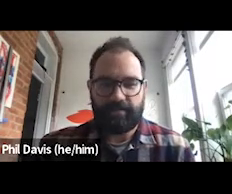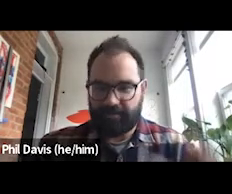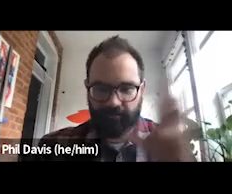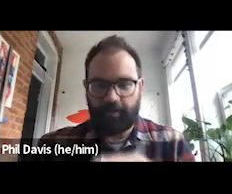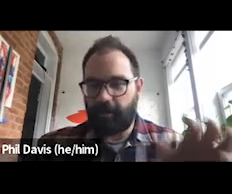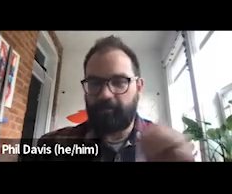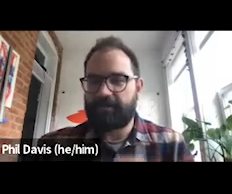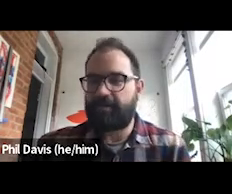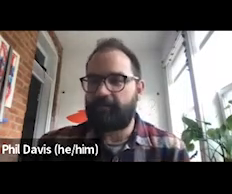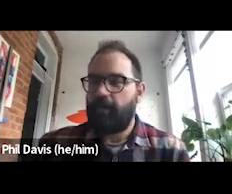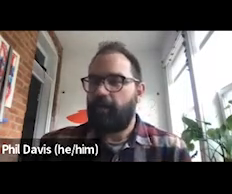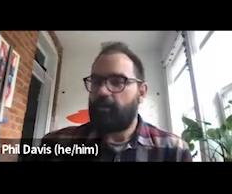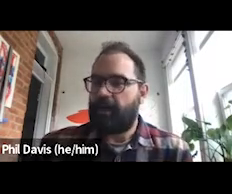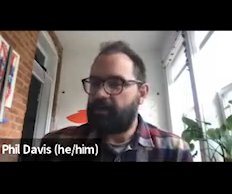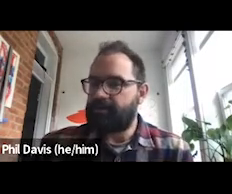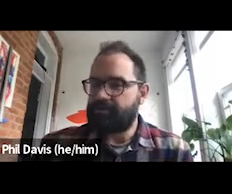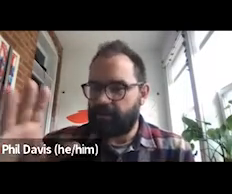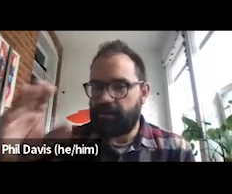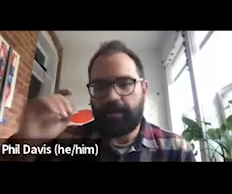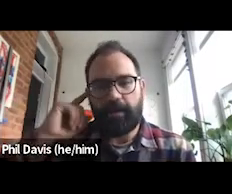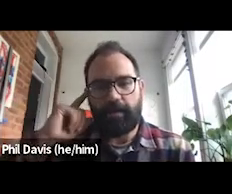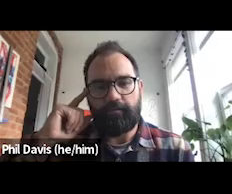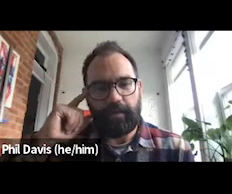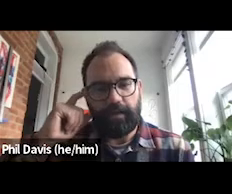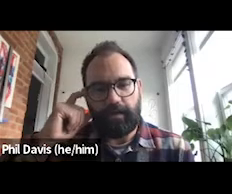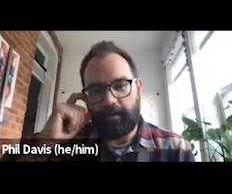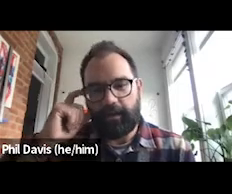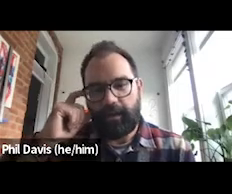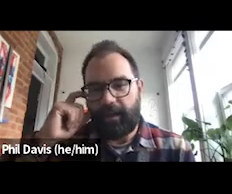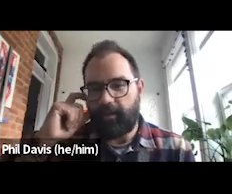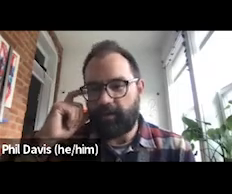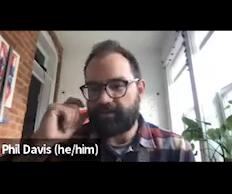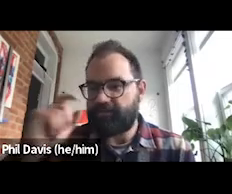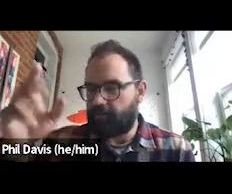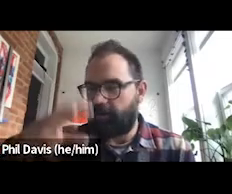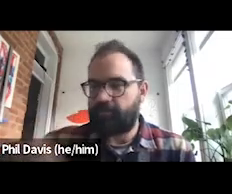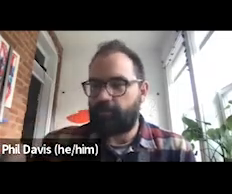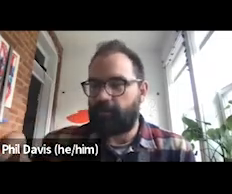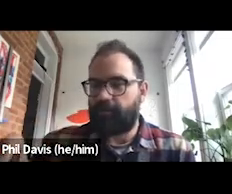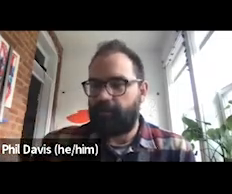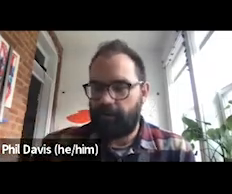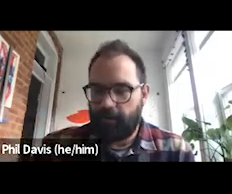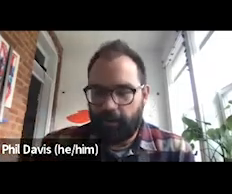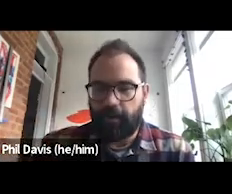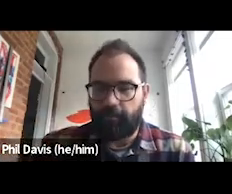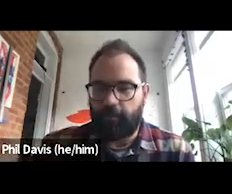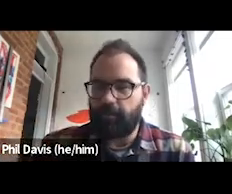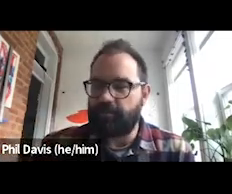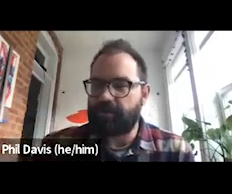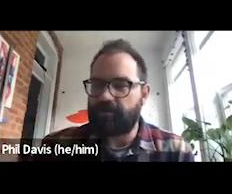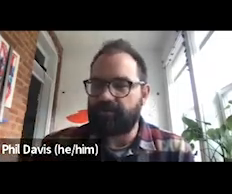In terms of programming stuff, we had a jury of animaters from around the world who chose